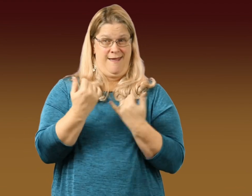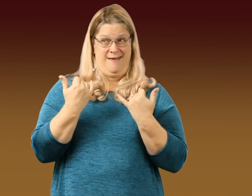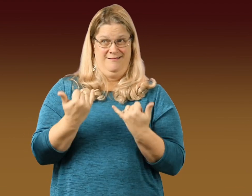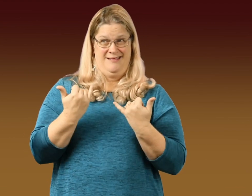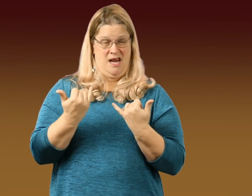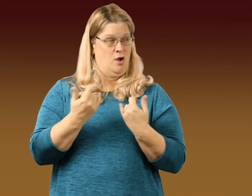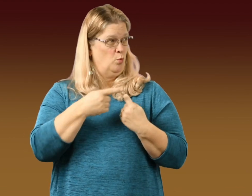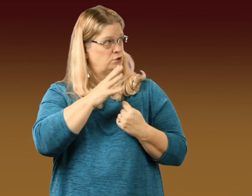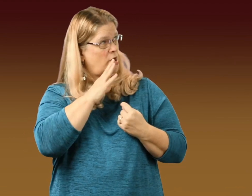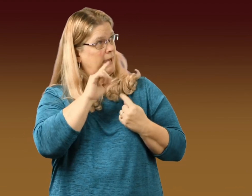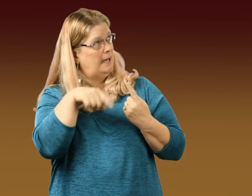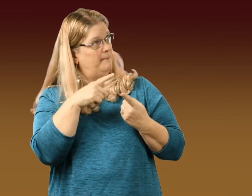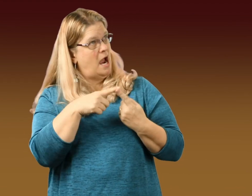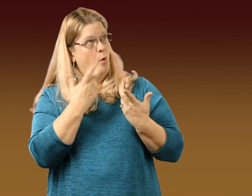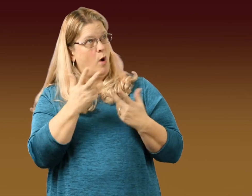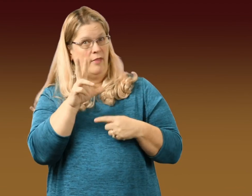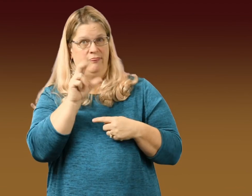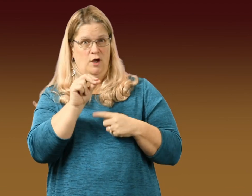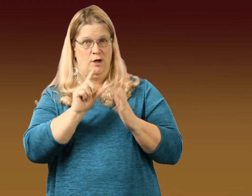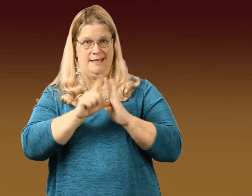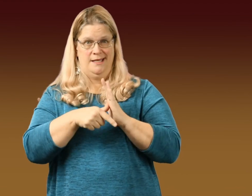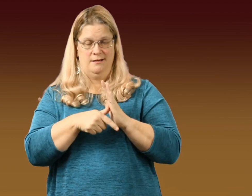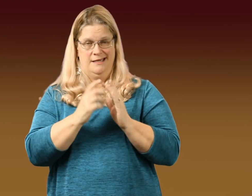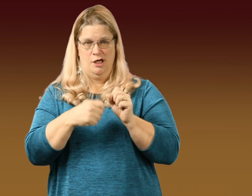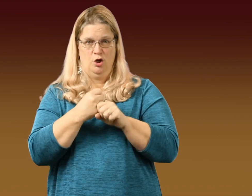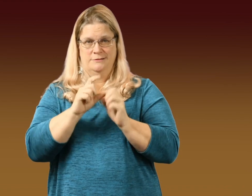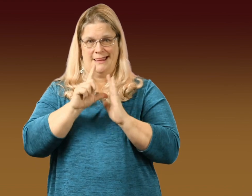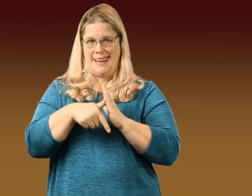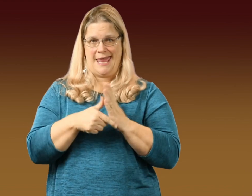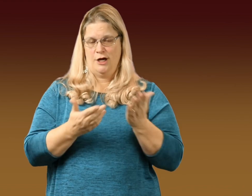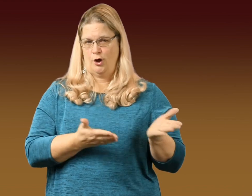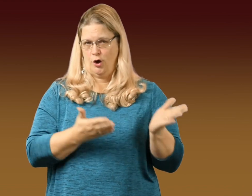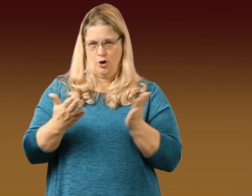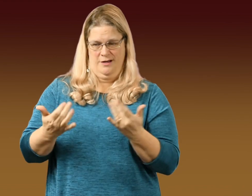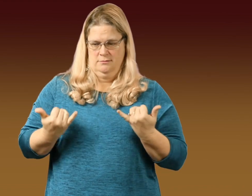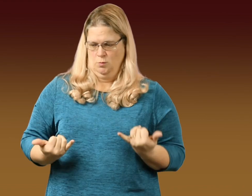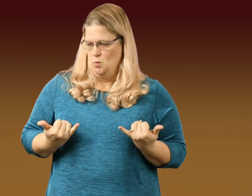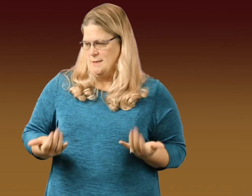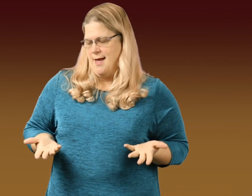Today, we're now talking about, what, 30 years after that experience.